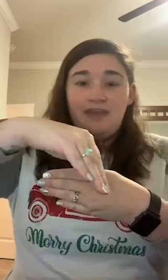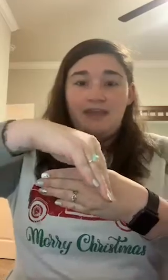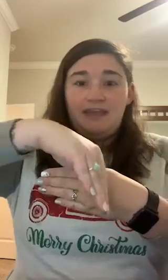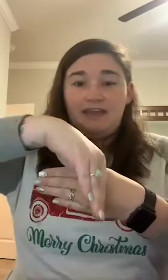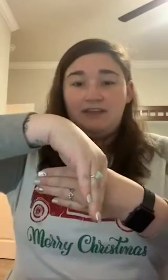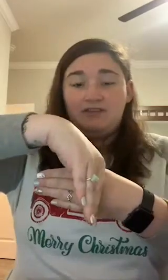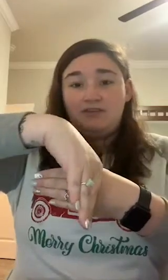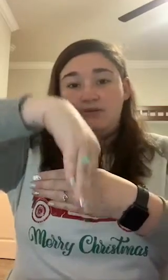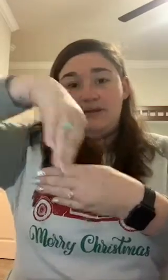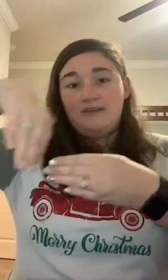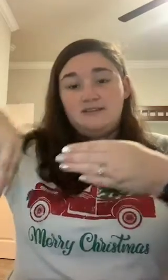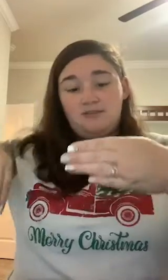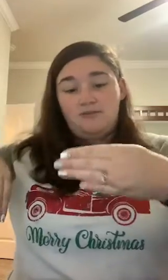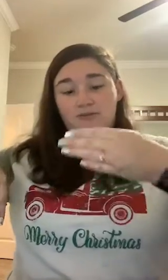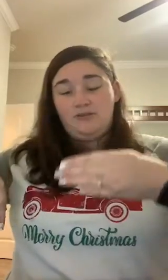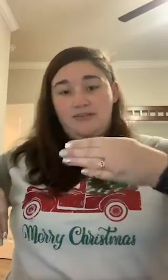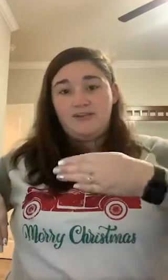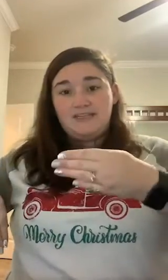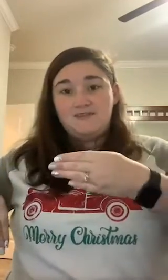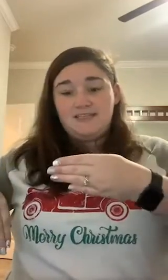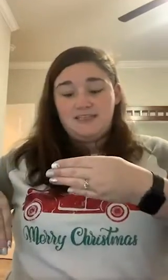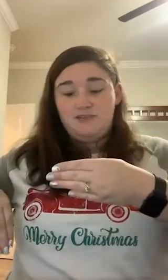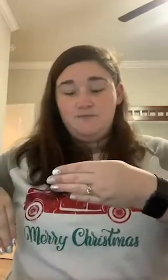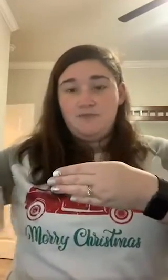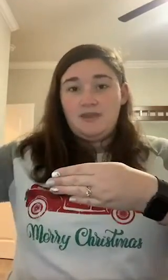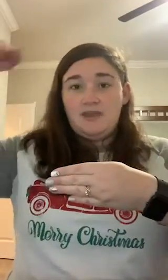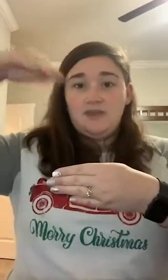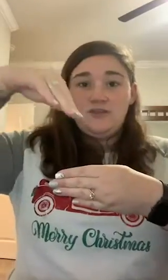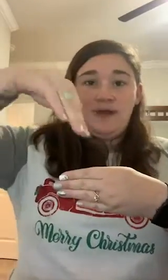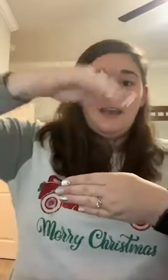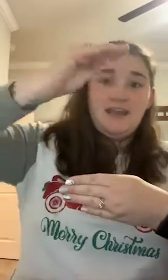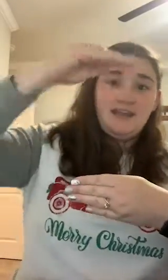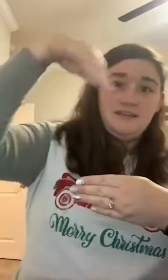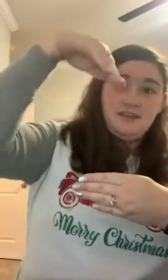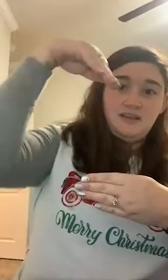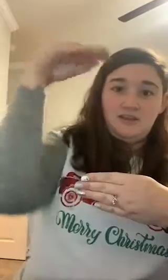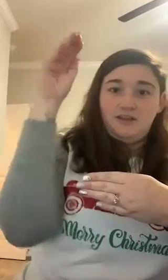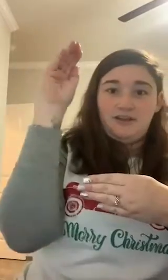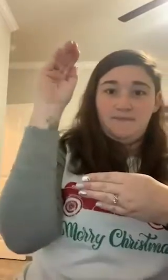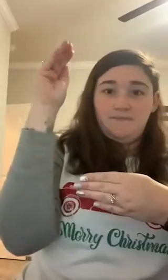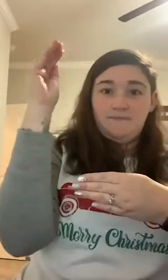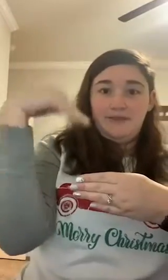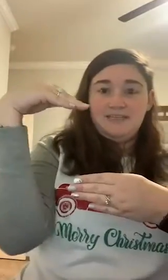and you're going... so your left hand is facing you. your right hand, you're going to bend it